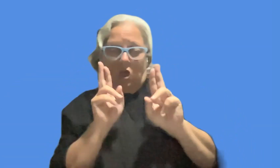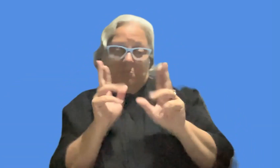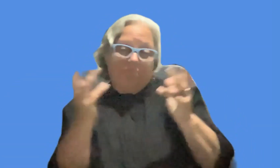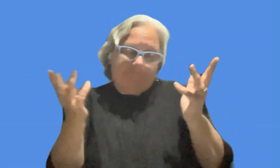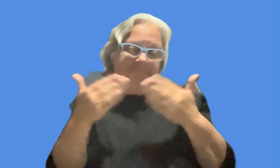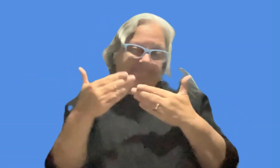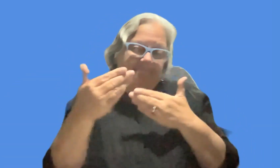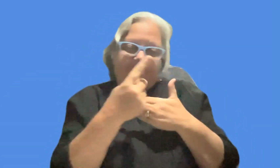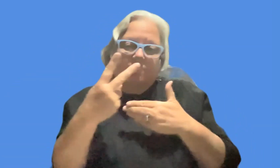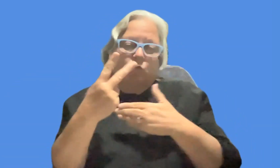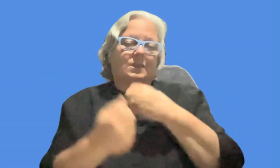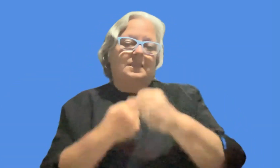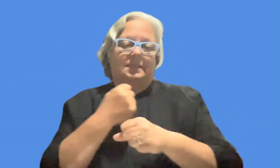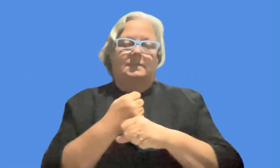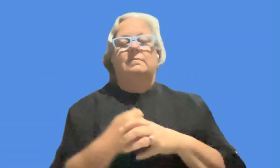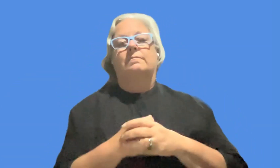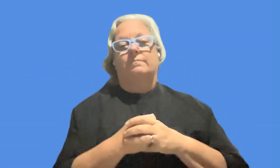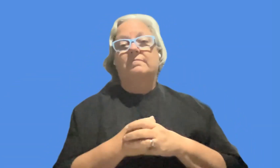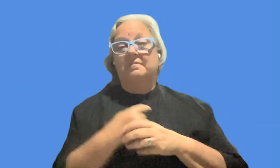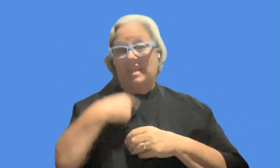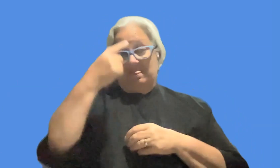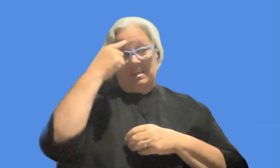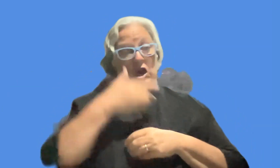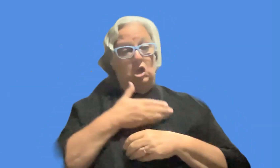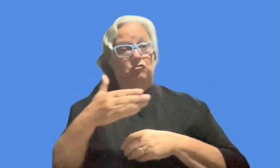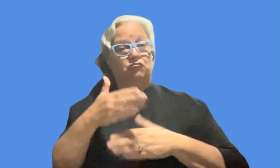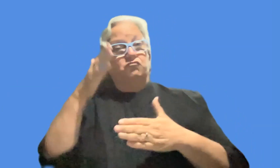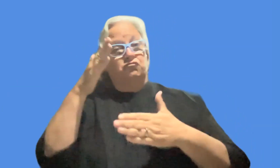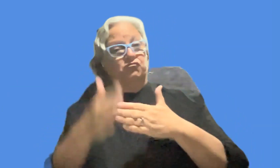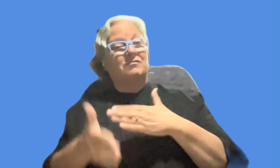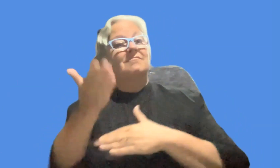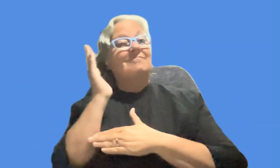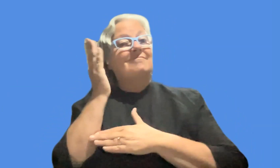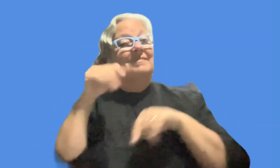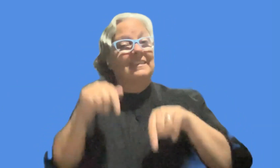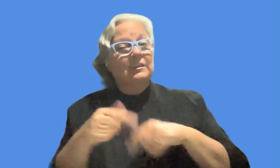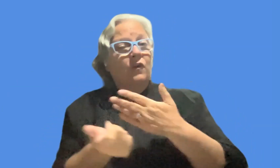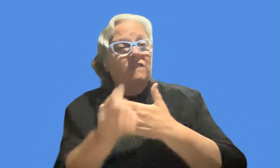different topics, I hope to see that very soon.